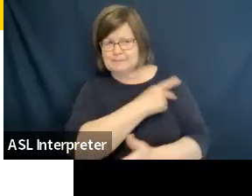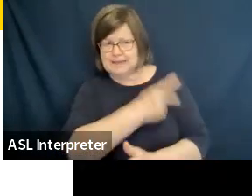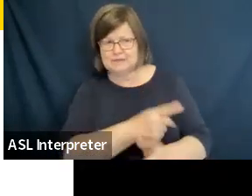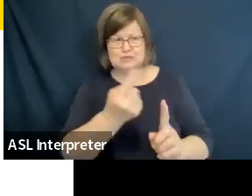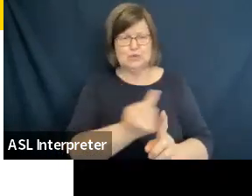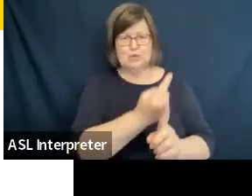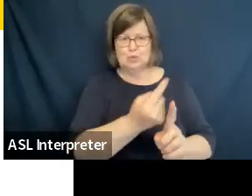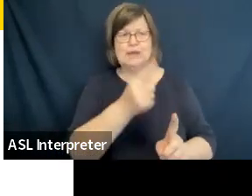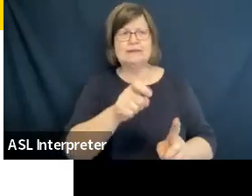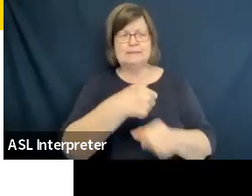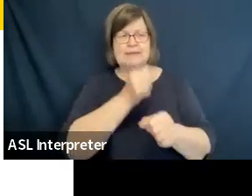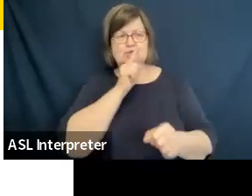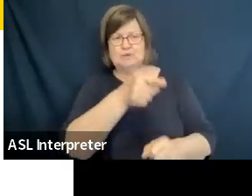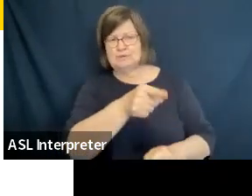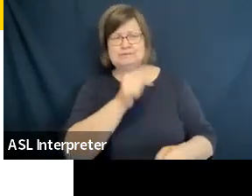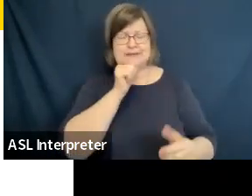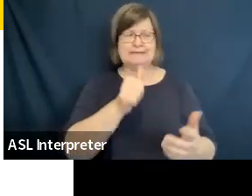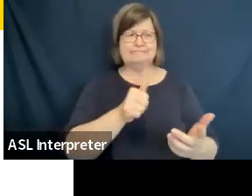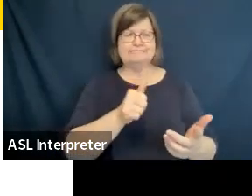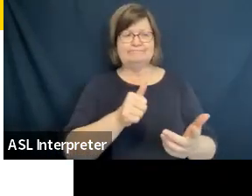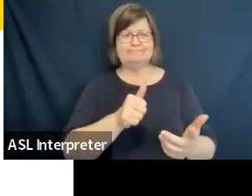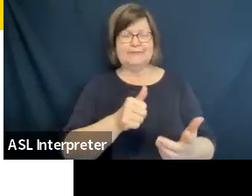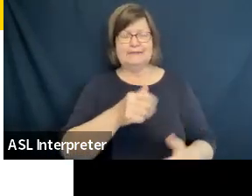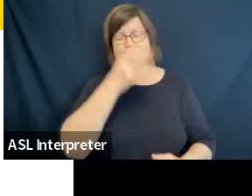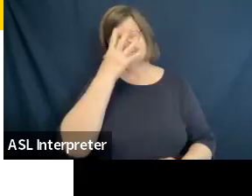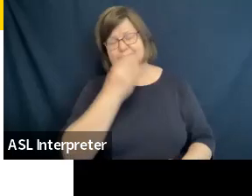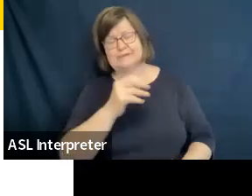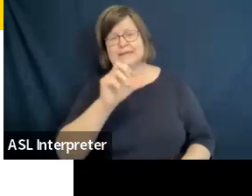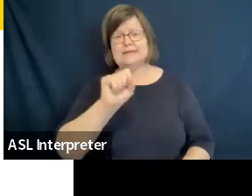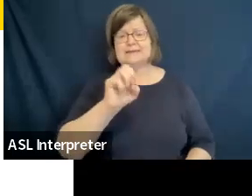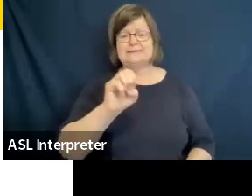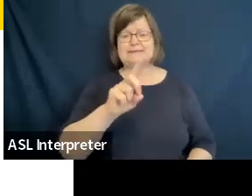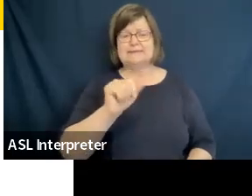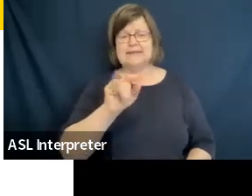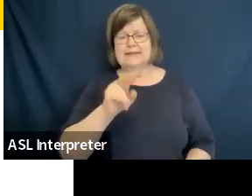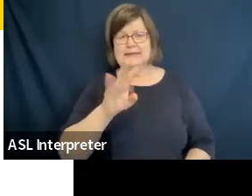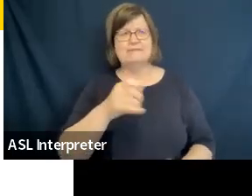you need to make sure that they're not sedated, that they are, you know, cognitively aware of